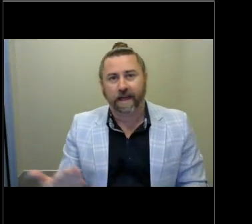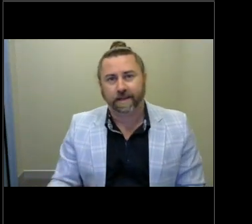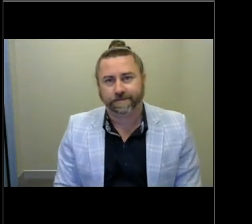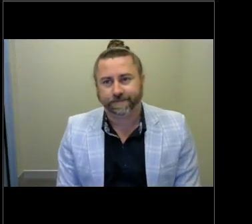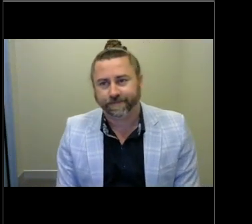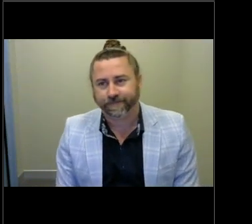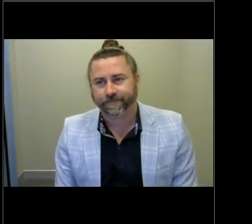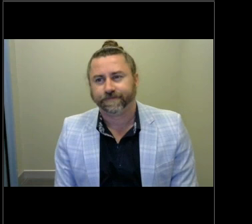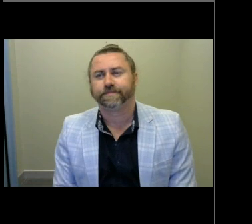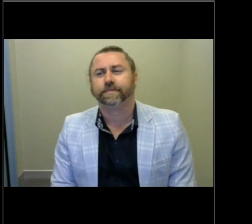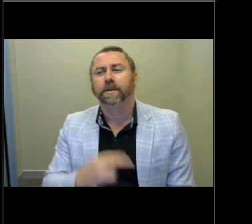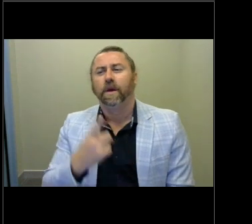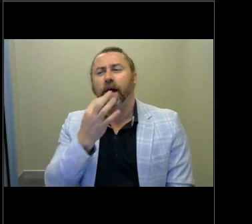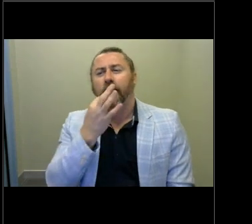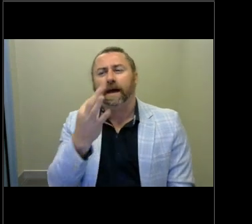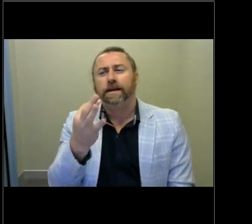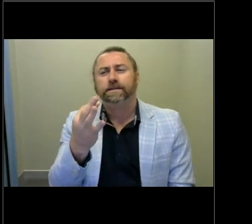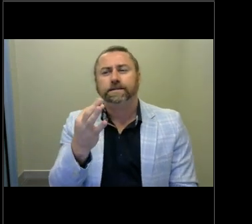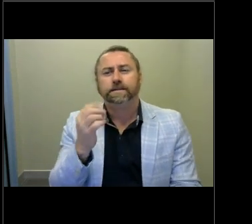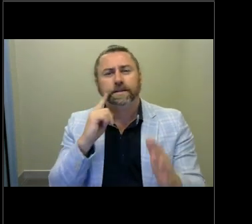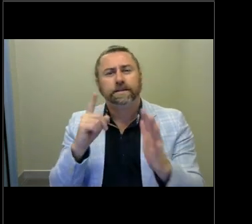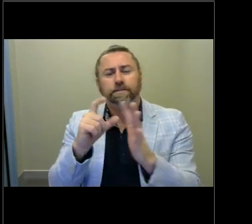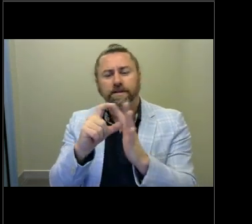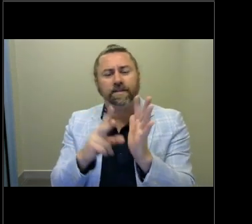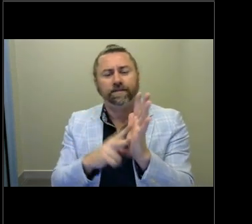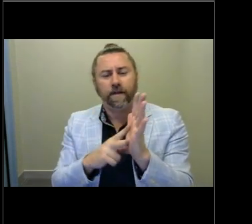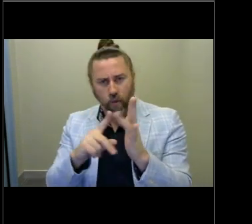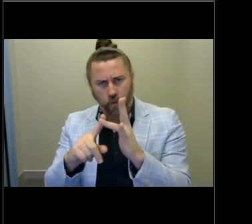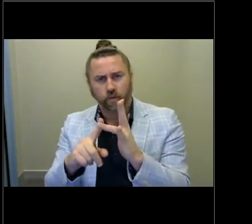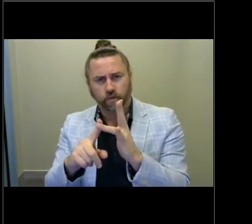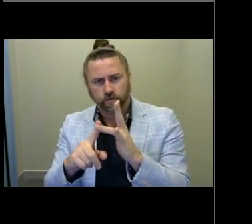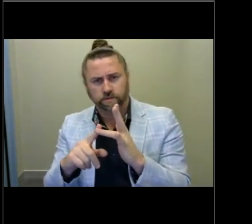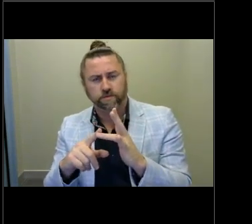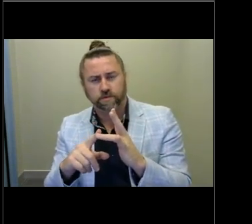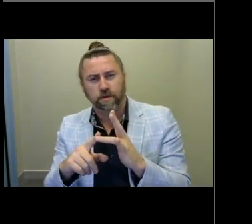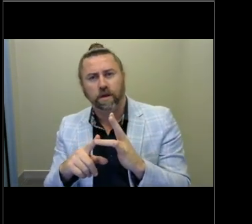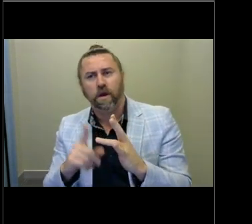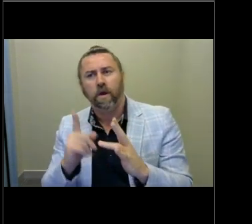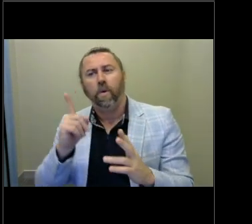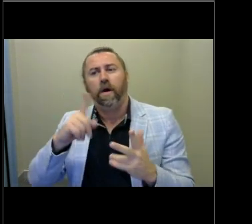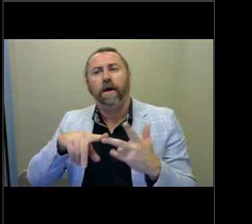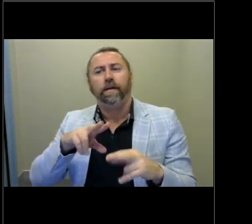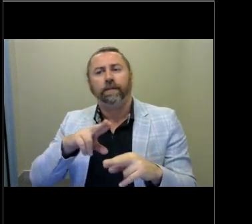Someone has also asked about when a domestic violence order has been made against a respondent